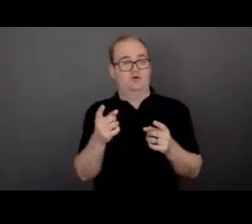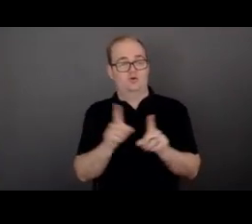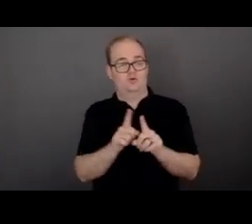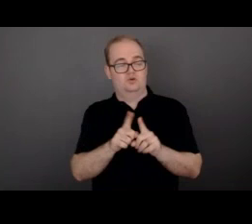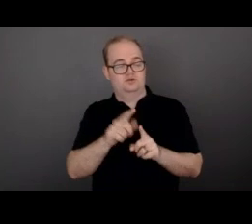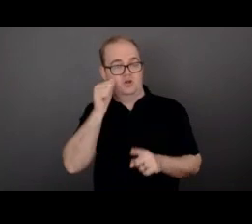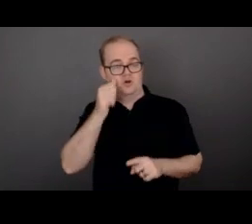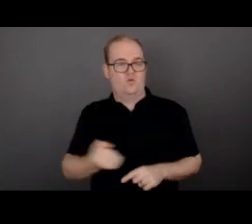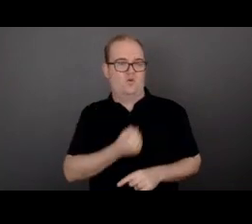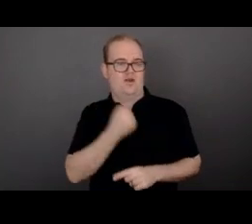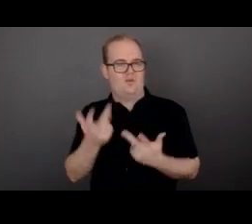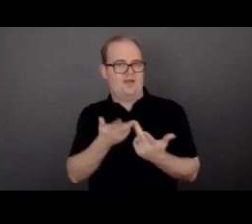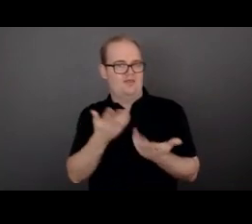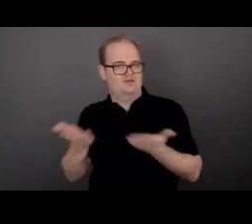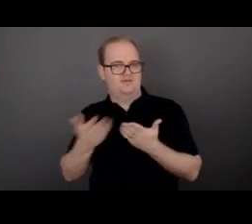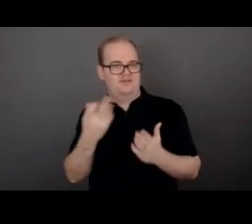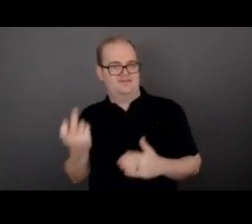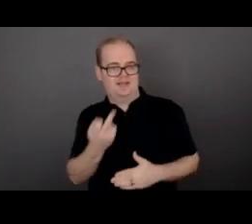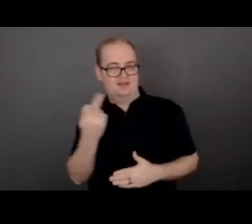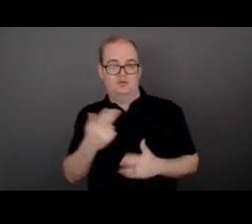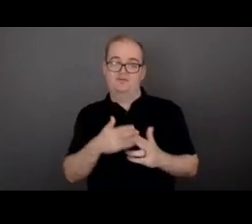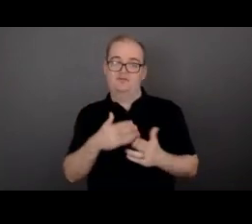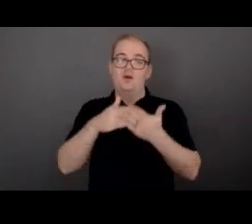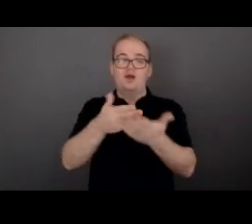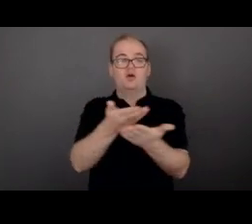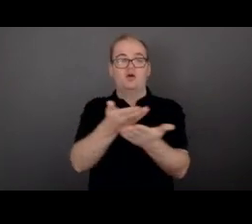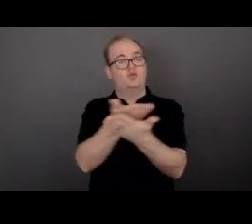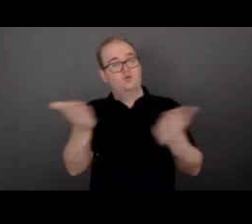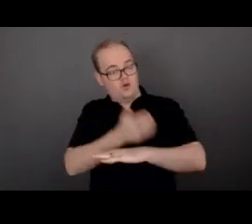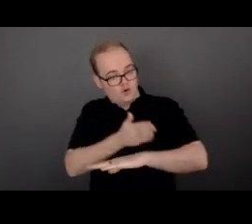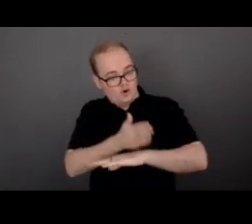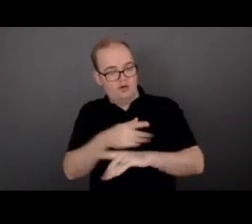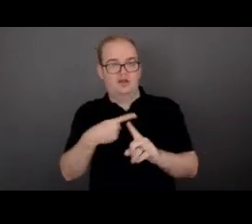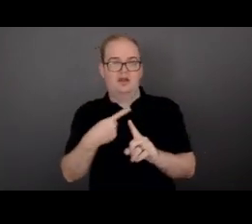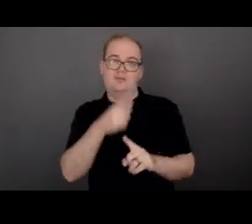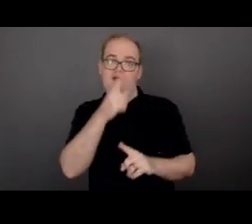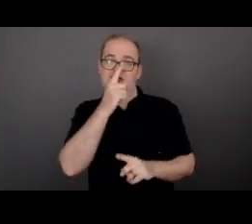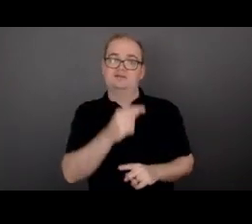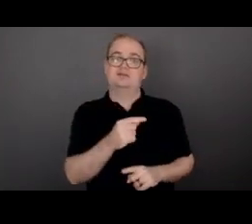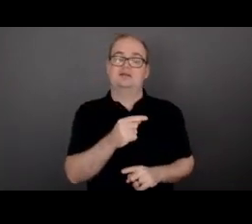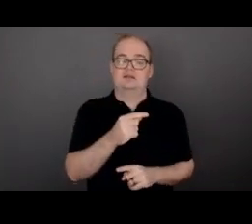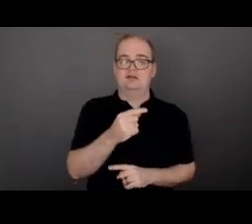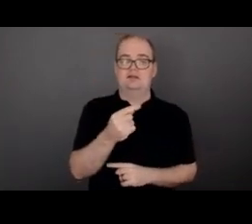not only to help you in your practice but to give out to clients to provide information.